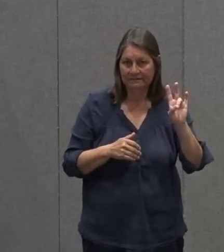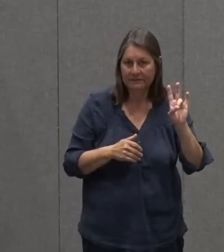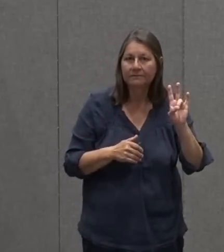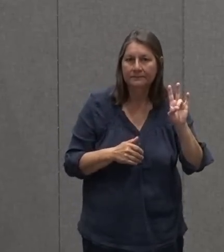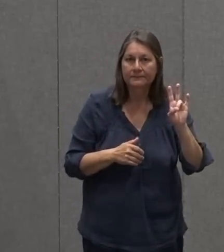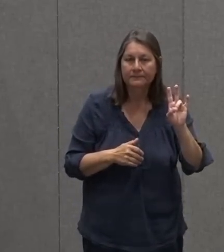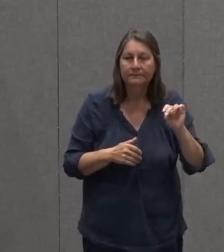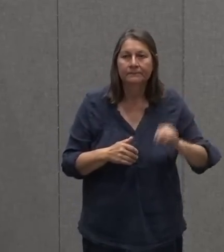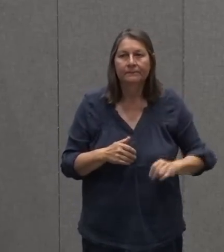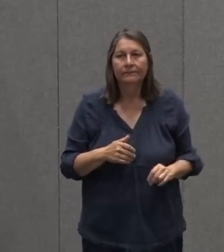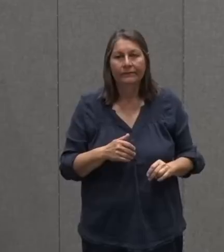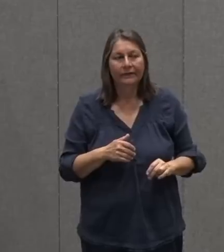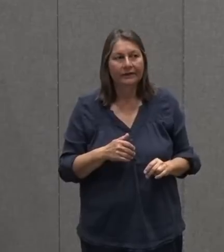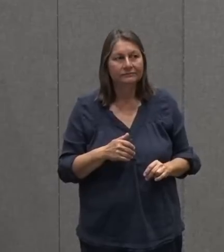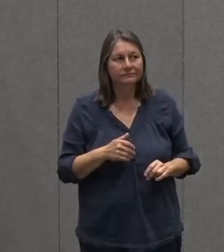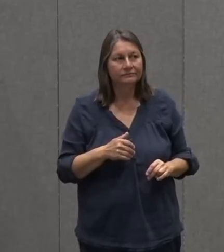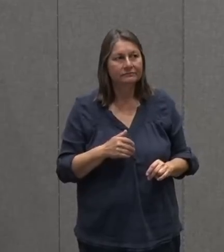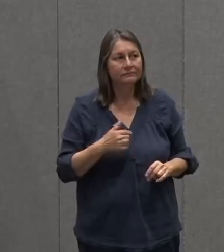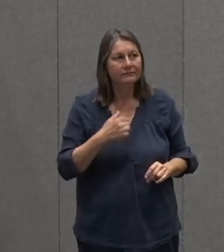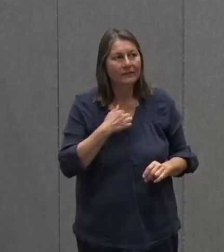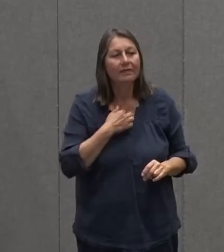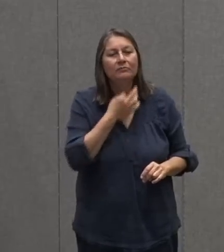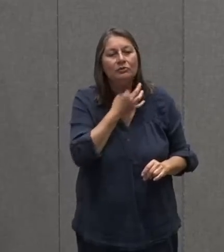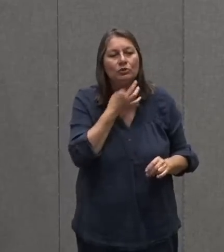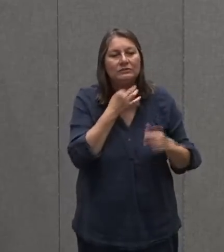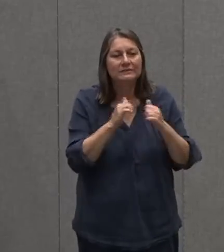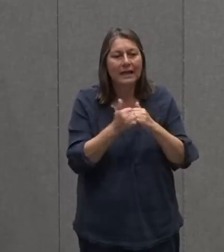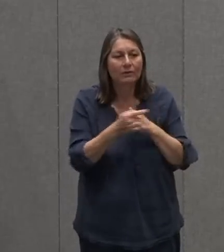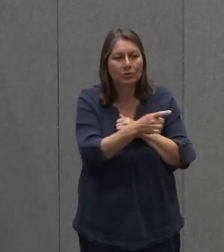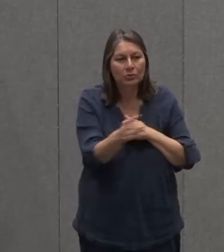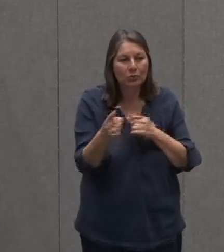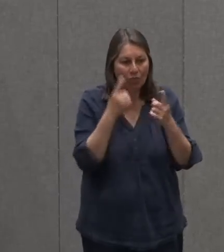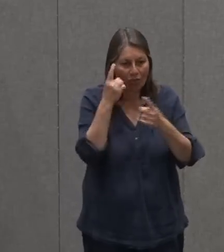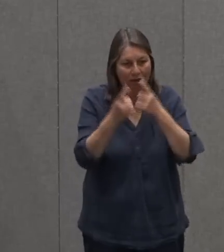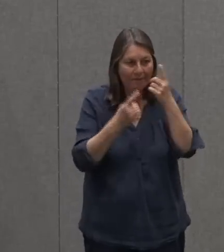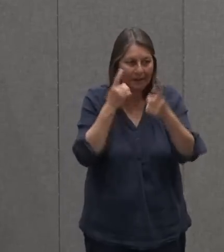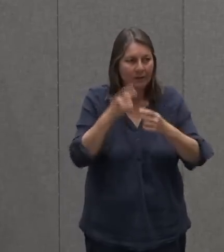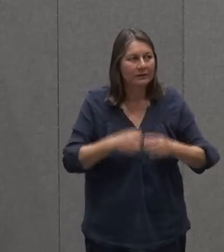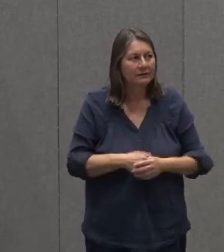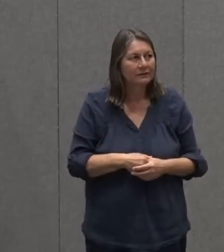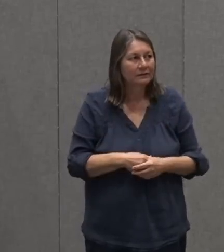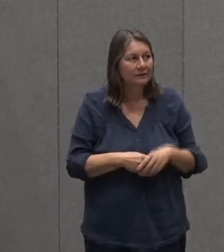I'm wondering what ways you kind of had thought about this. Have you thought about any other different ways than that?